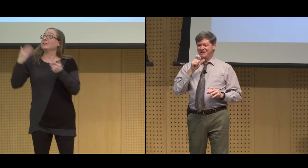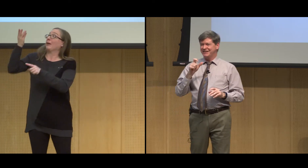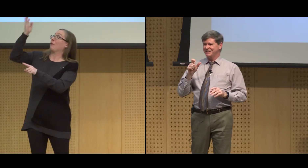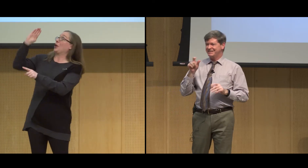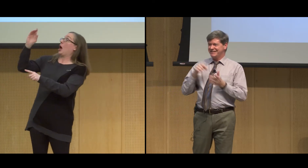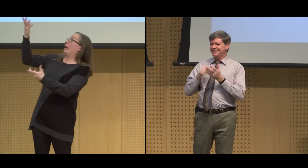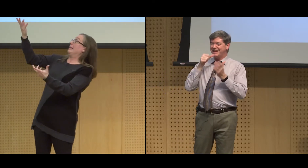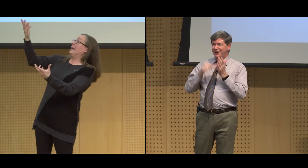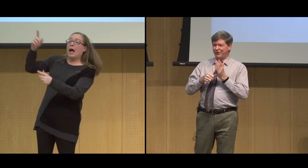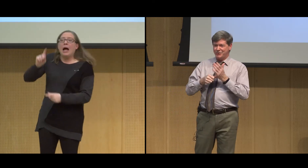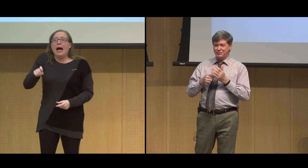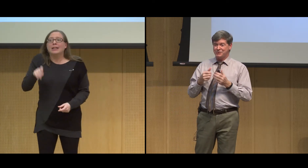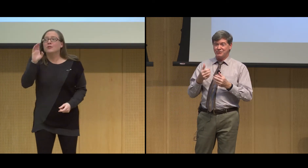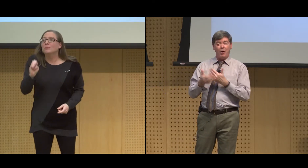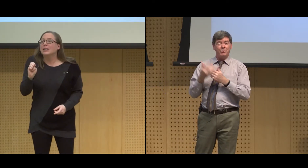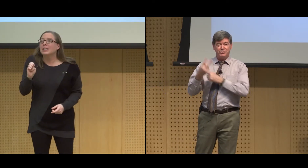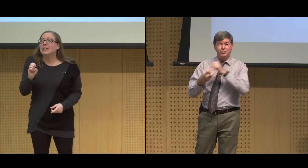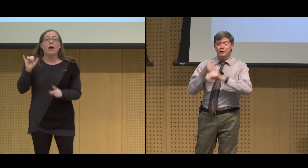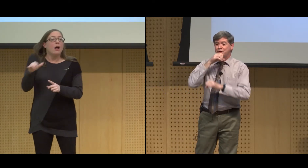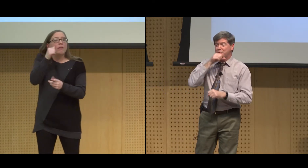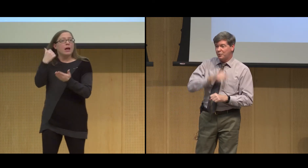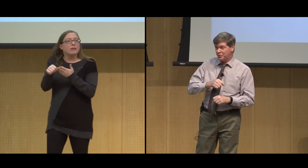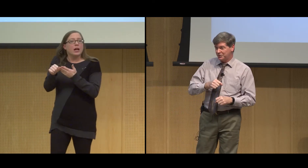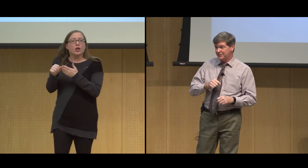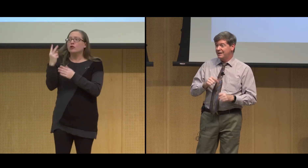Because this letter, which was almost 2 years old,